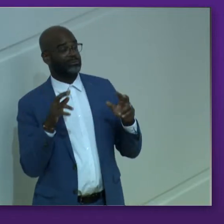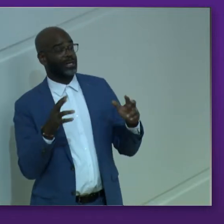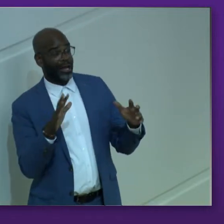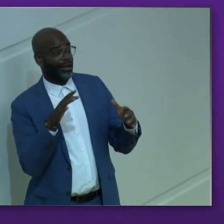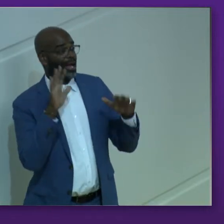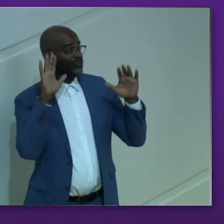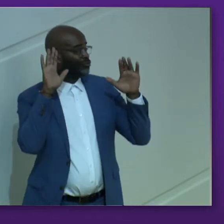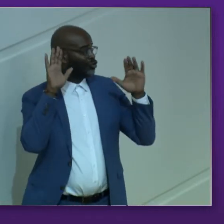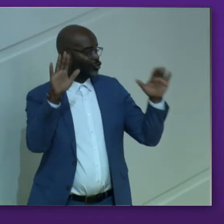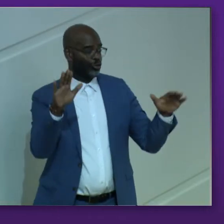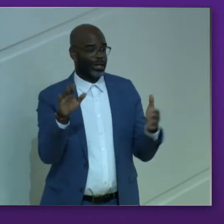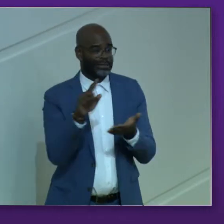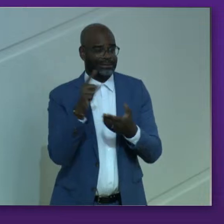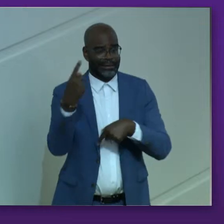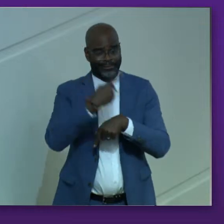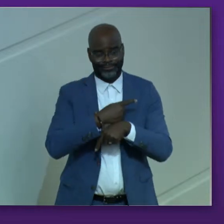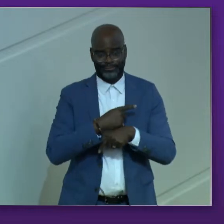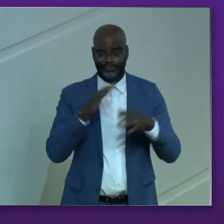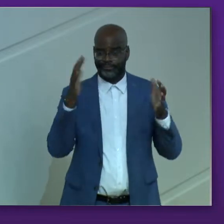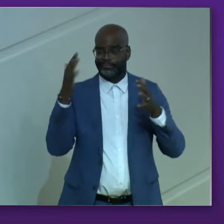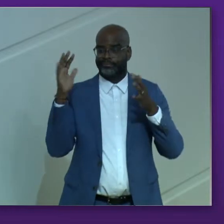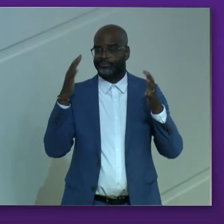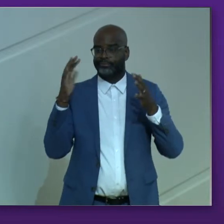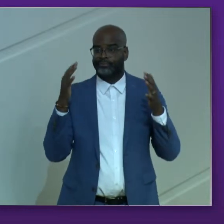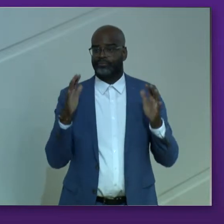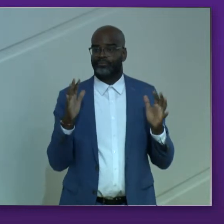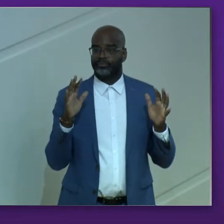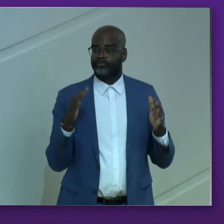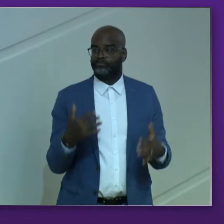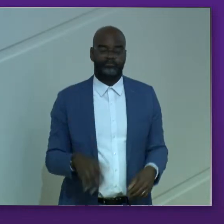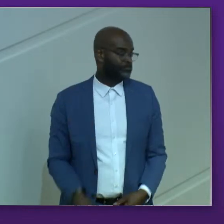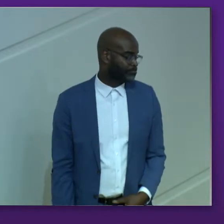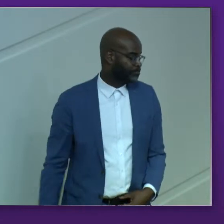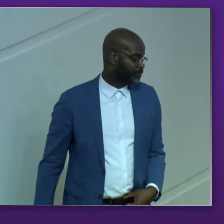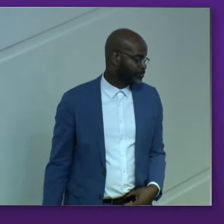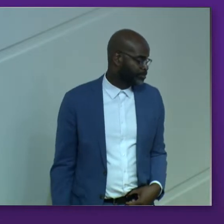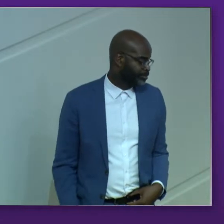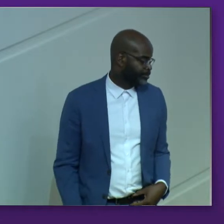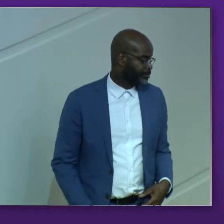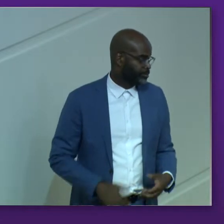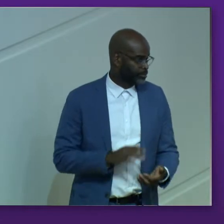FRIDAY.